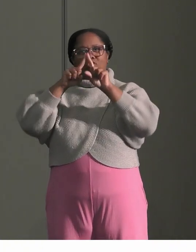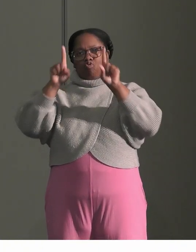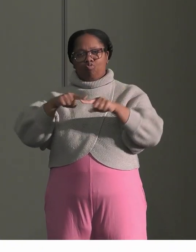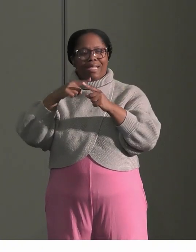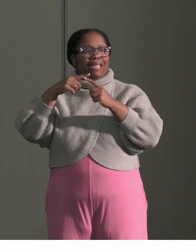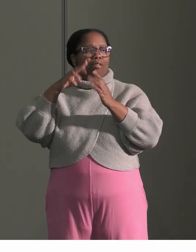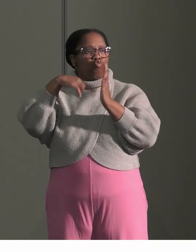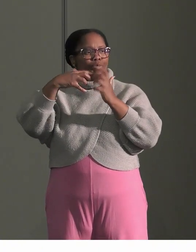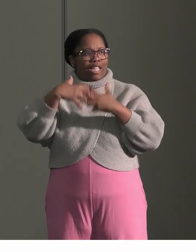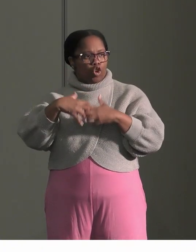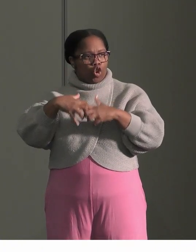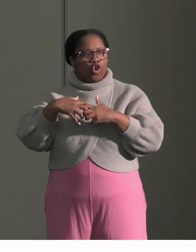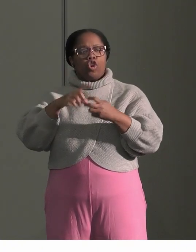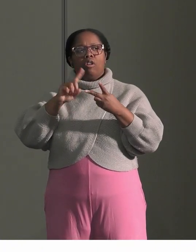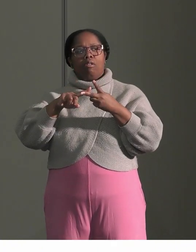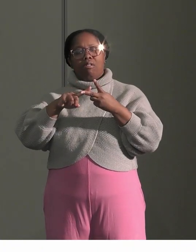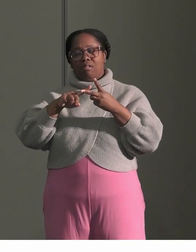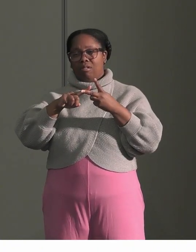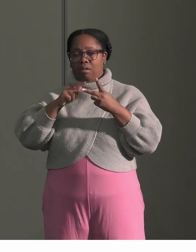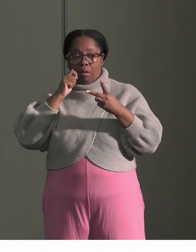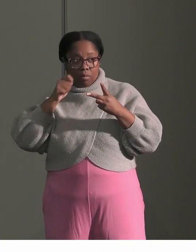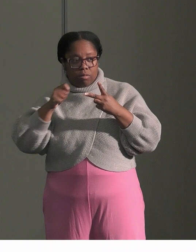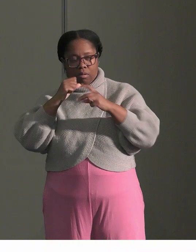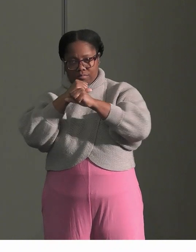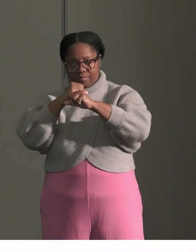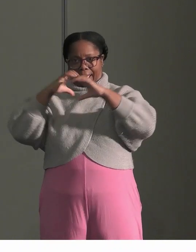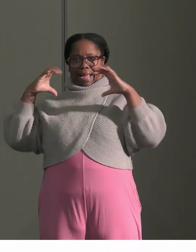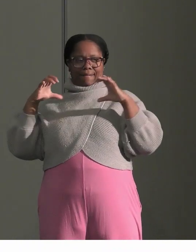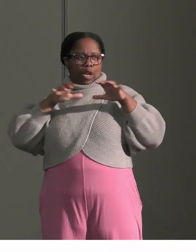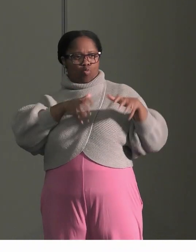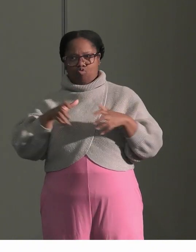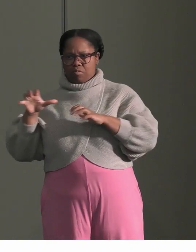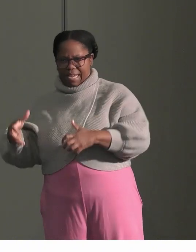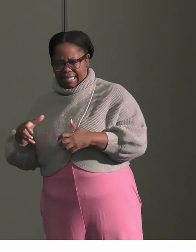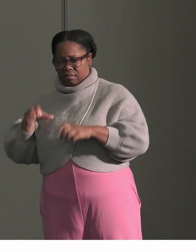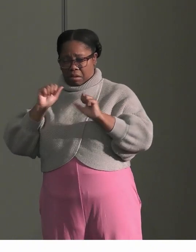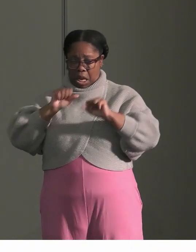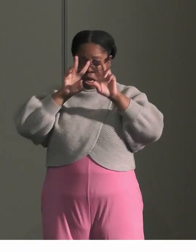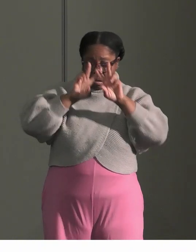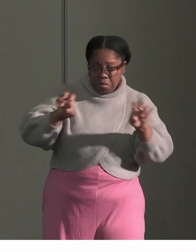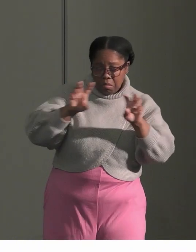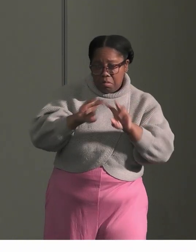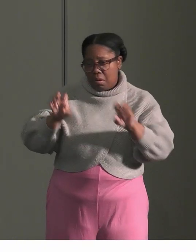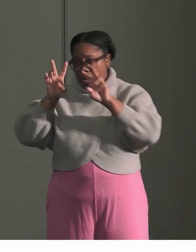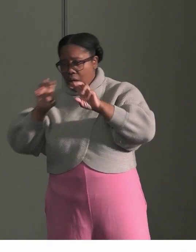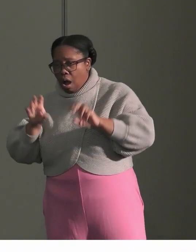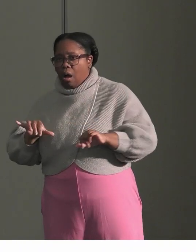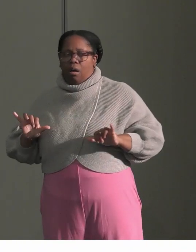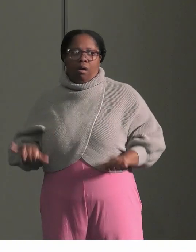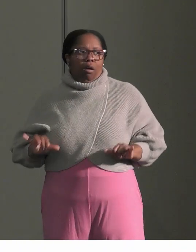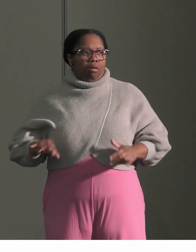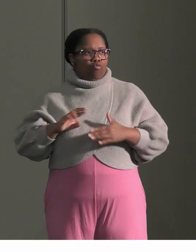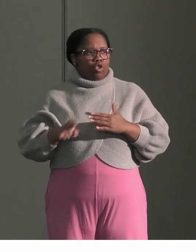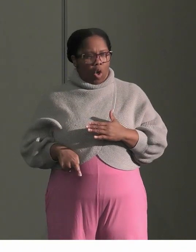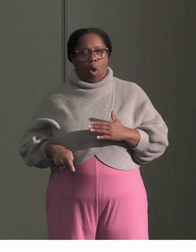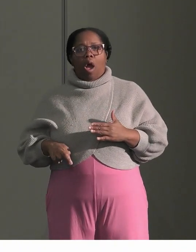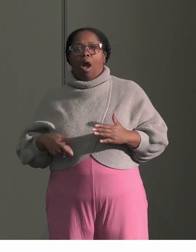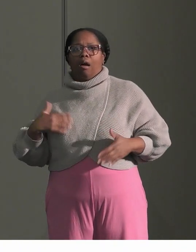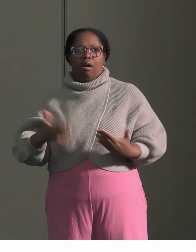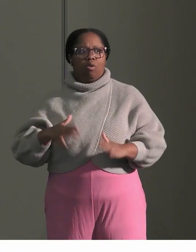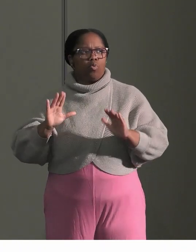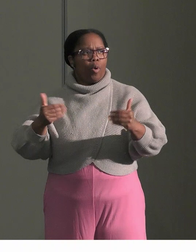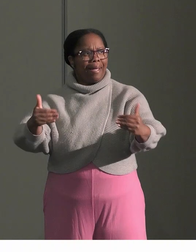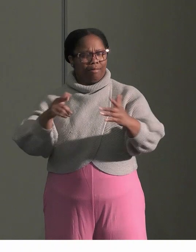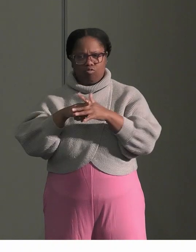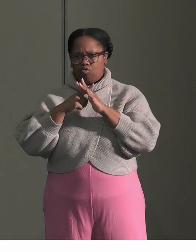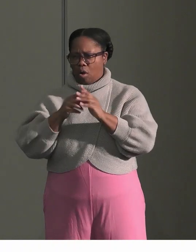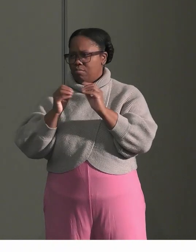to uncover and explore a lot of things. Once you tackle those you run more research to go from